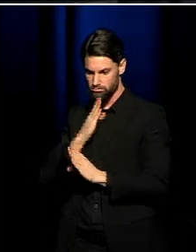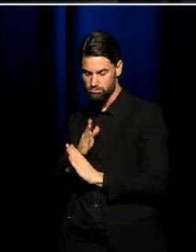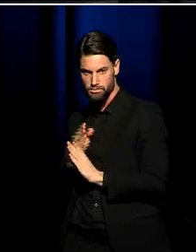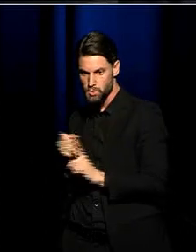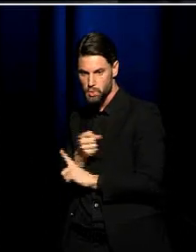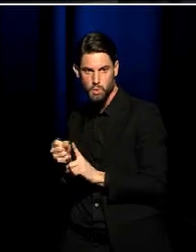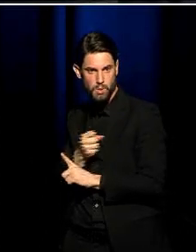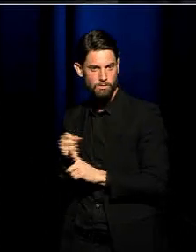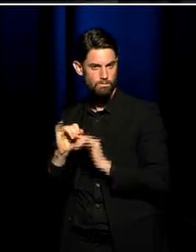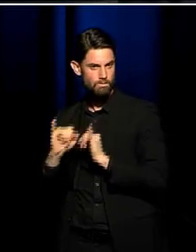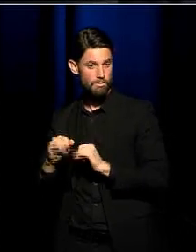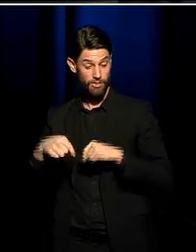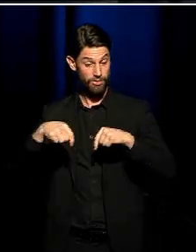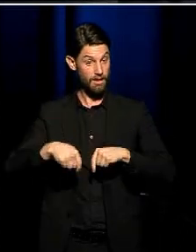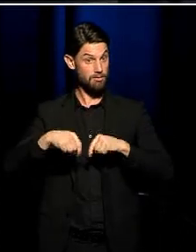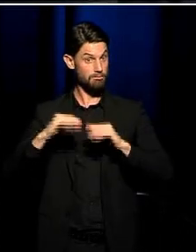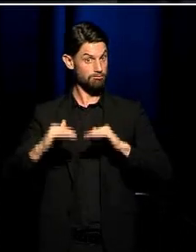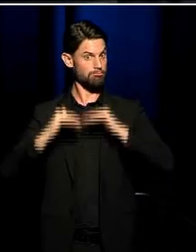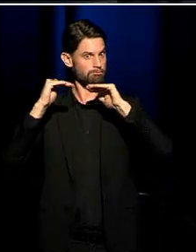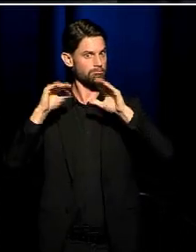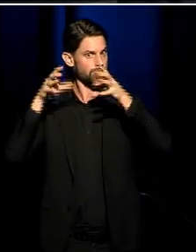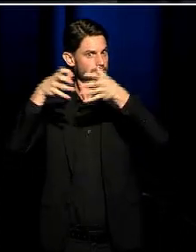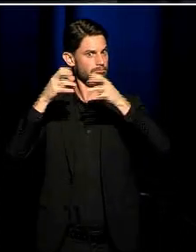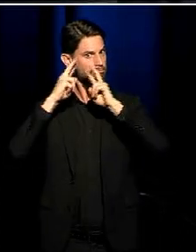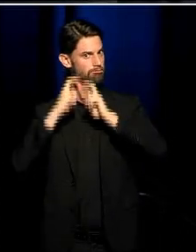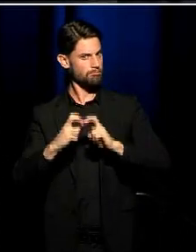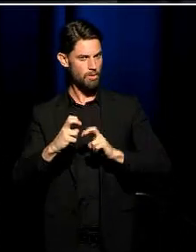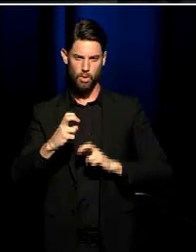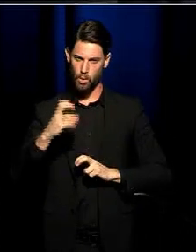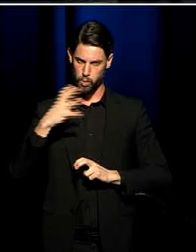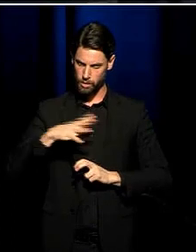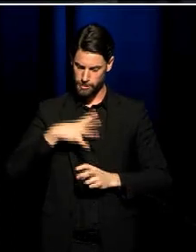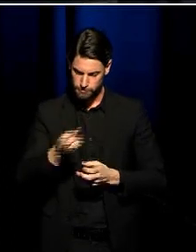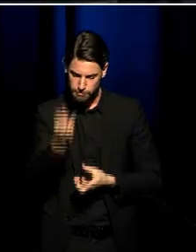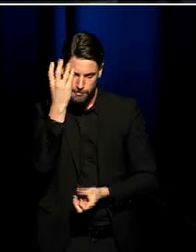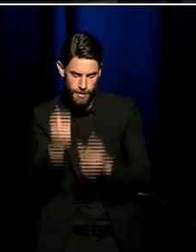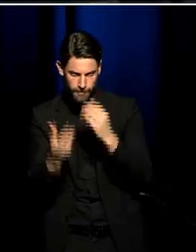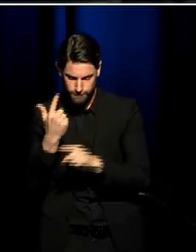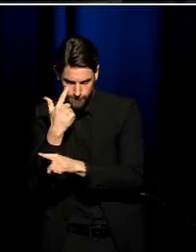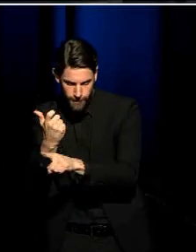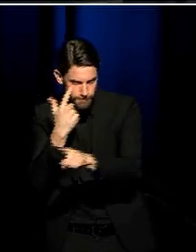as a Commission is to shine a much needed spotlight to reveal the